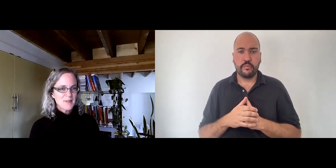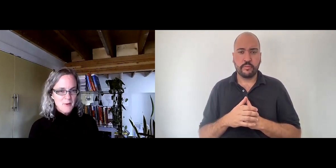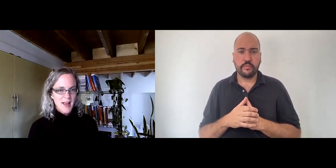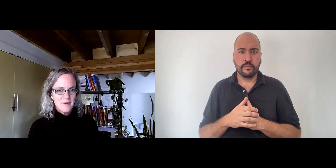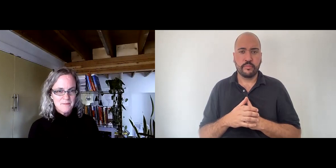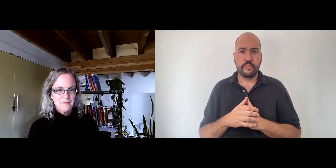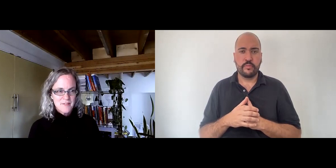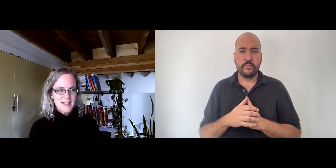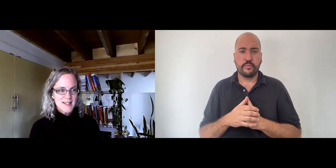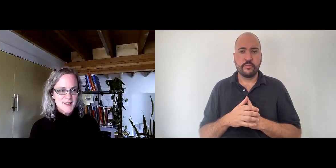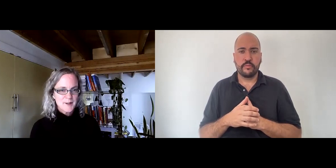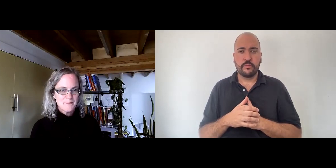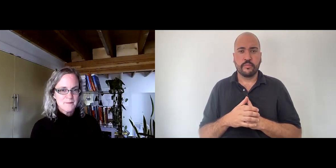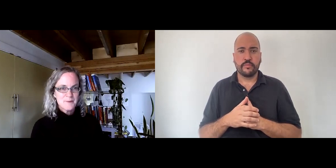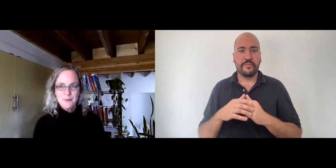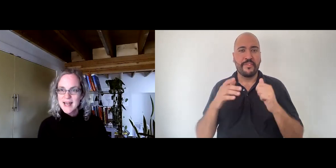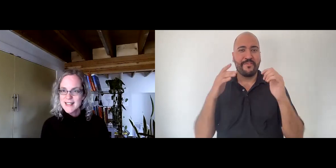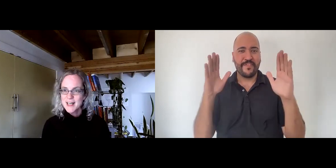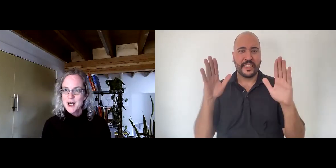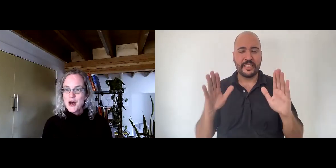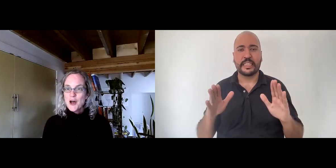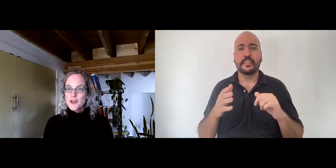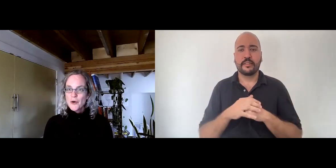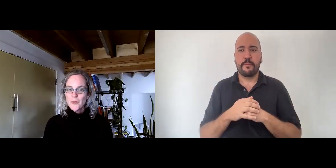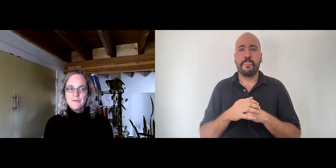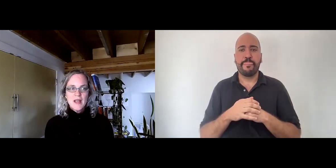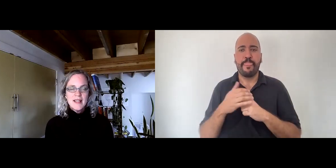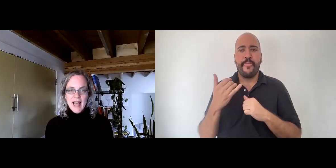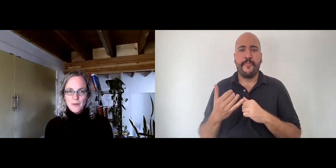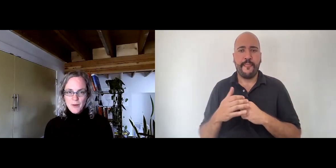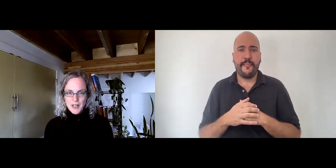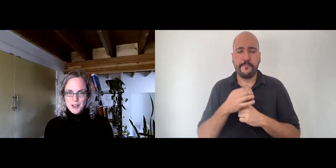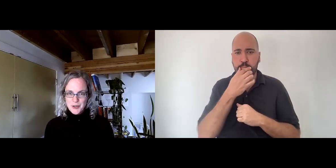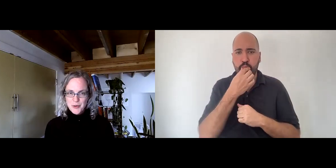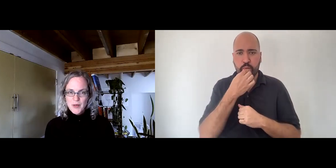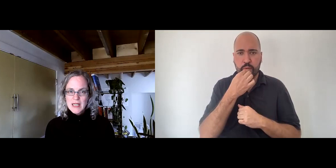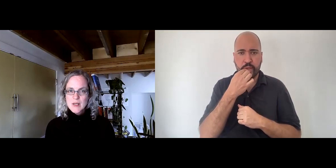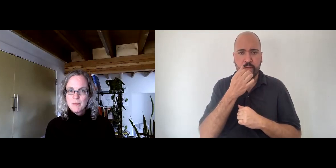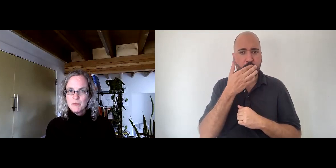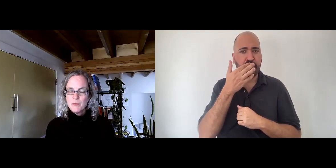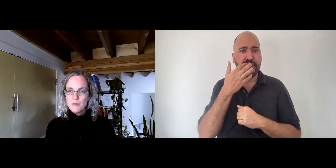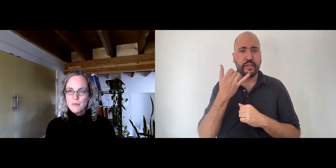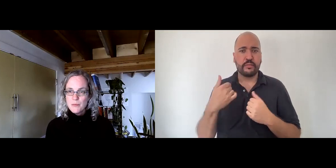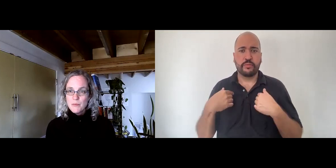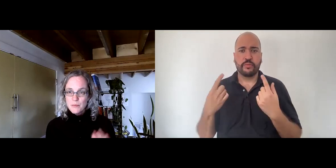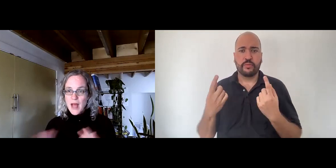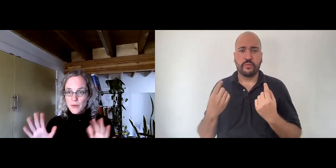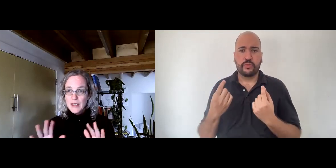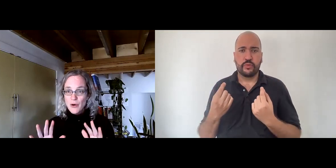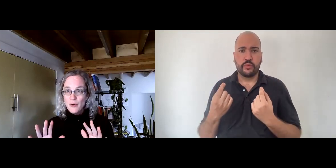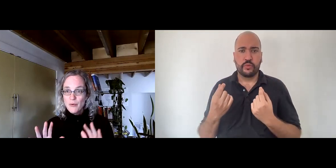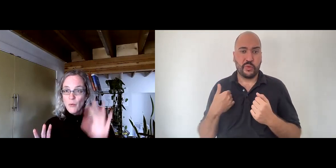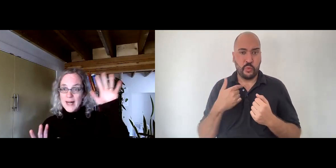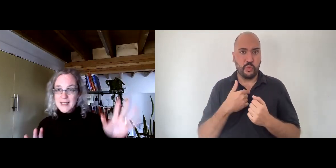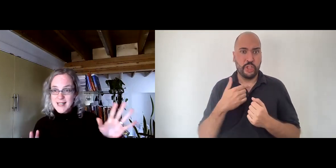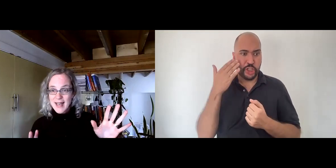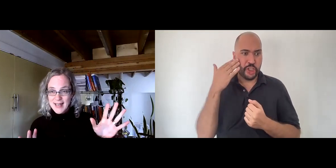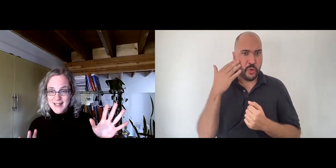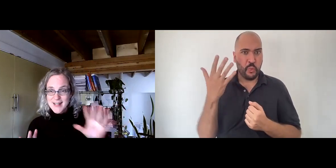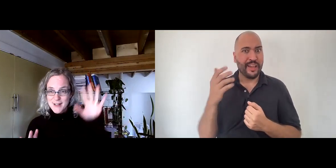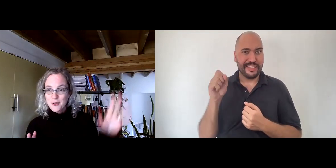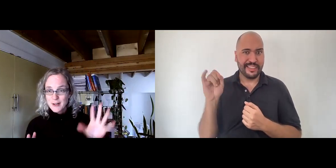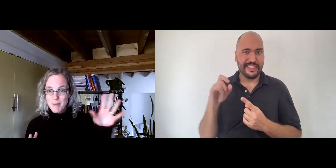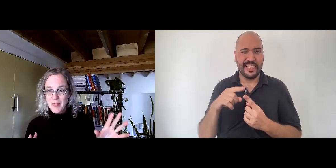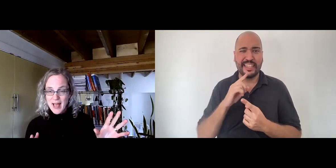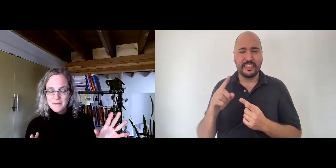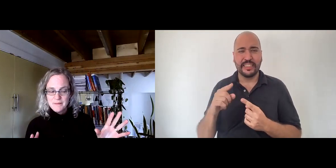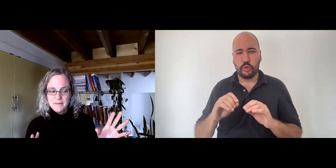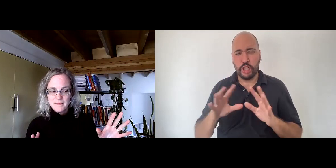Okay, fantastic. Great. So now, what I want to do is now that we know what SSI is, you're clear about that.